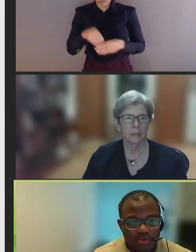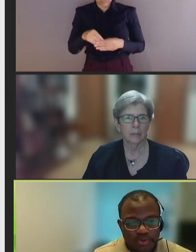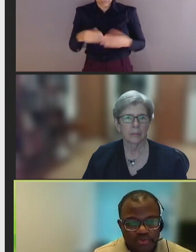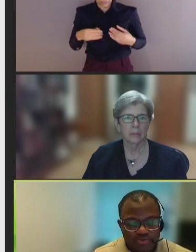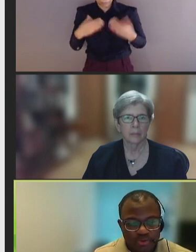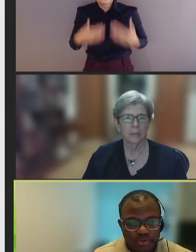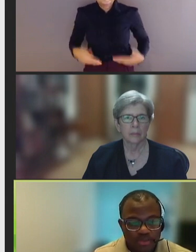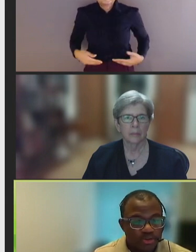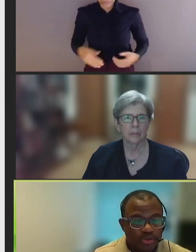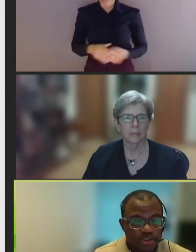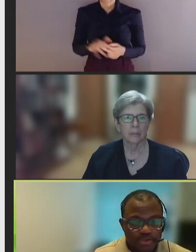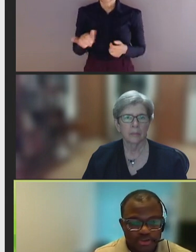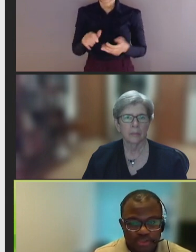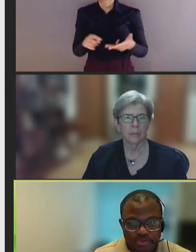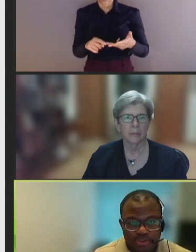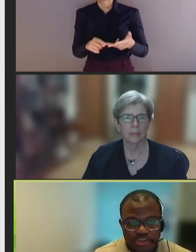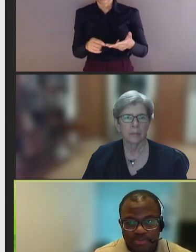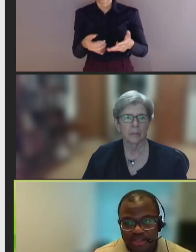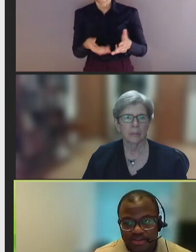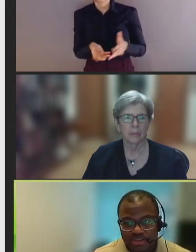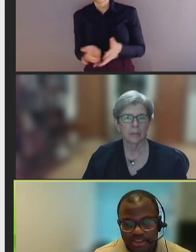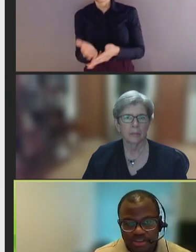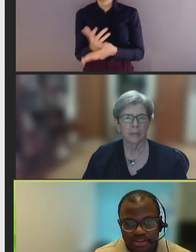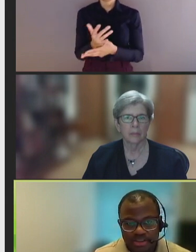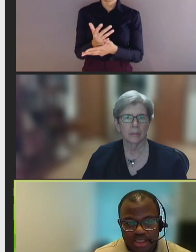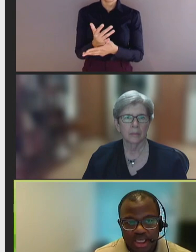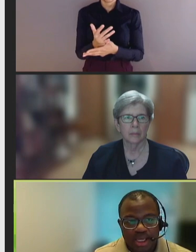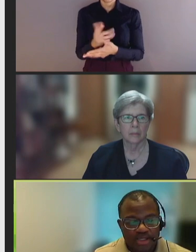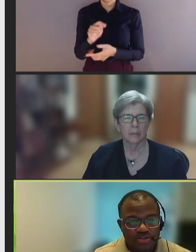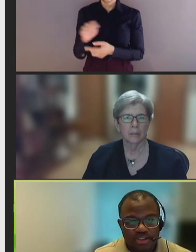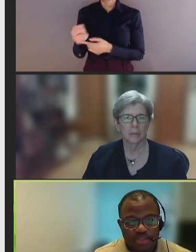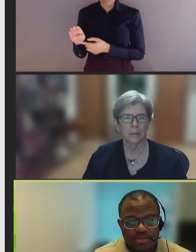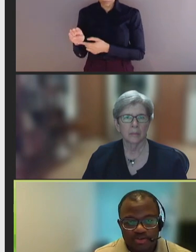we'll review M. tuberculosis transmission and pathogenesis as you think about some